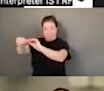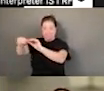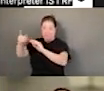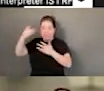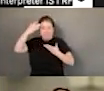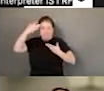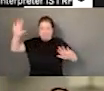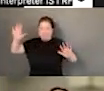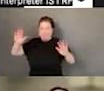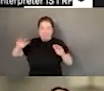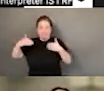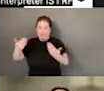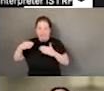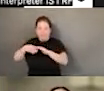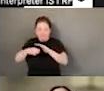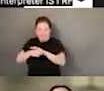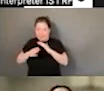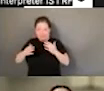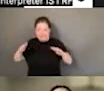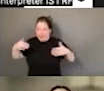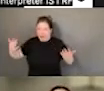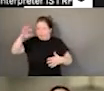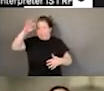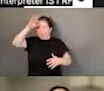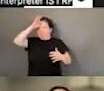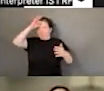So this is why we find these projects